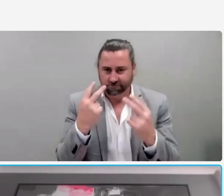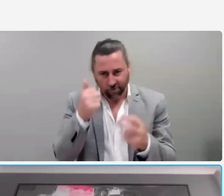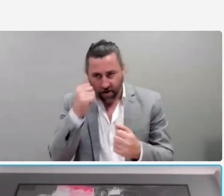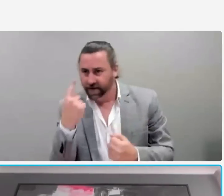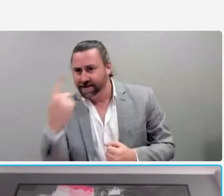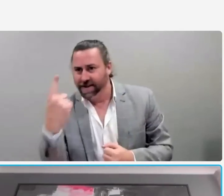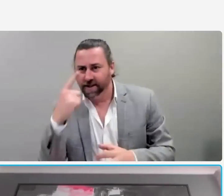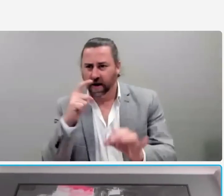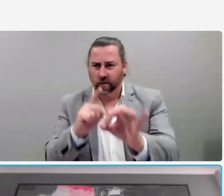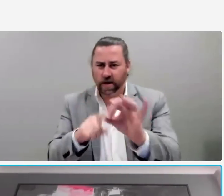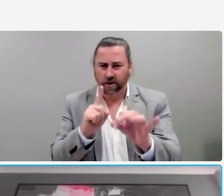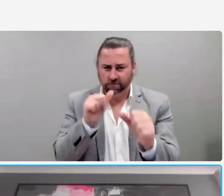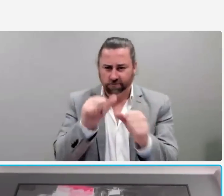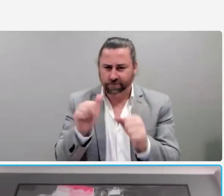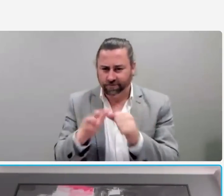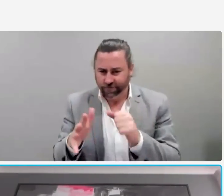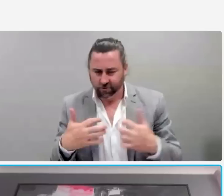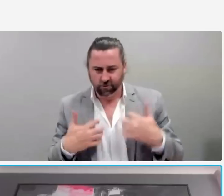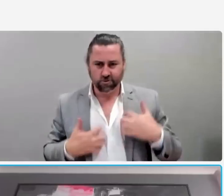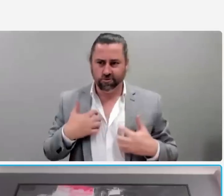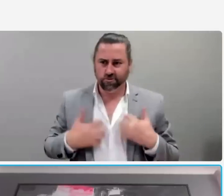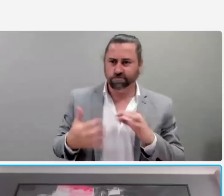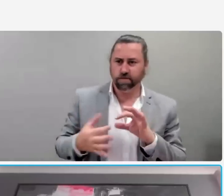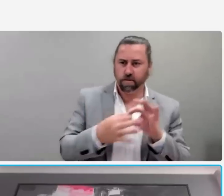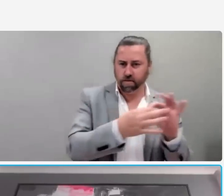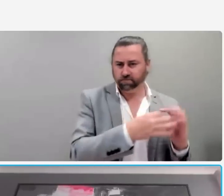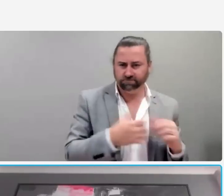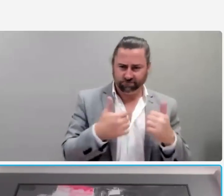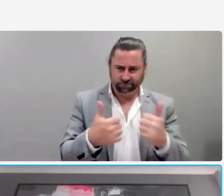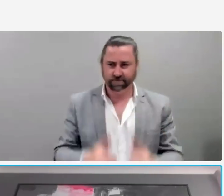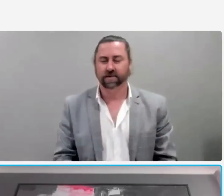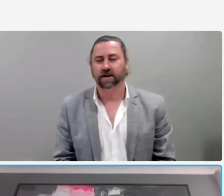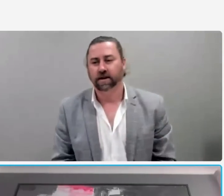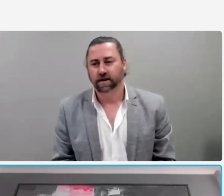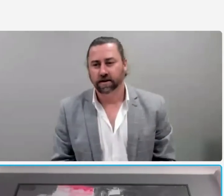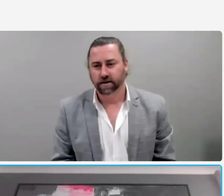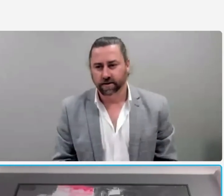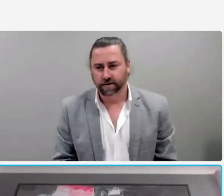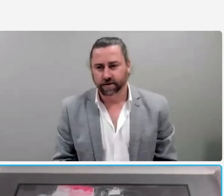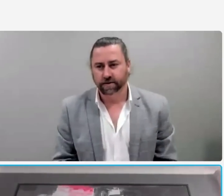I love the energy and we're going to bring it in strong. Today what I wanted to talk to you about was to give